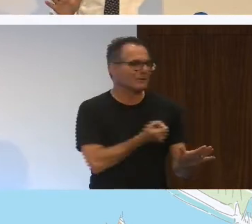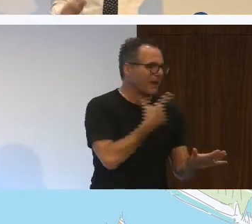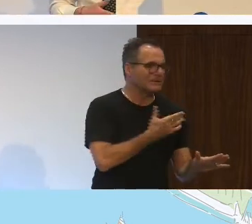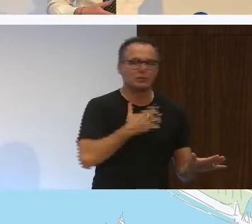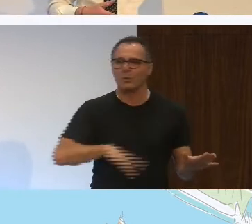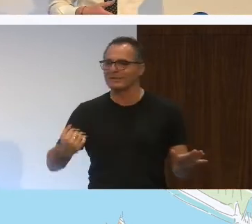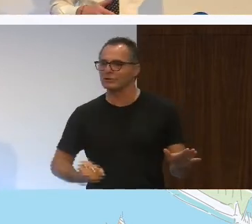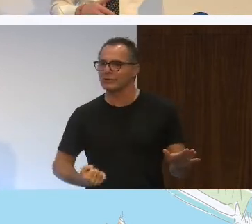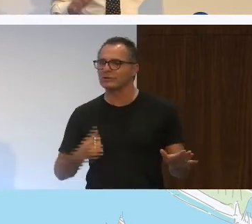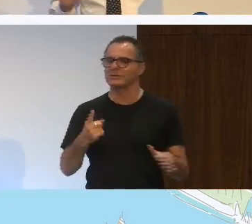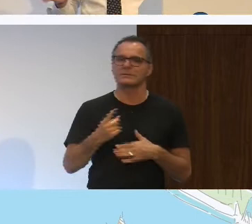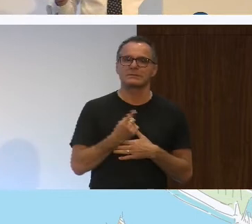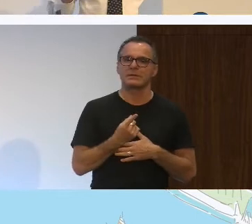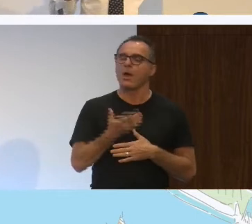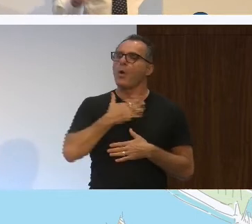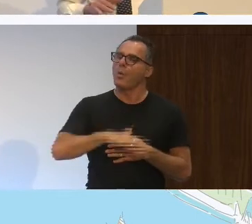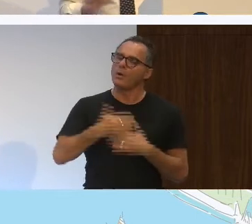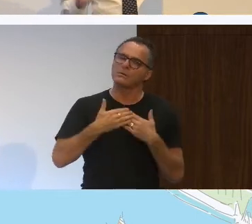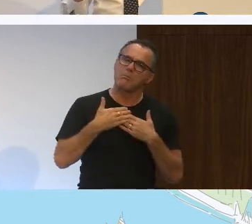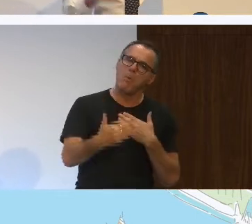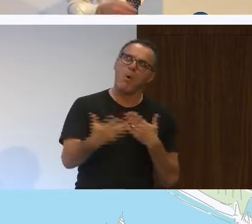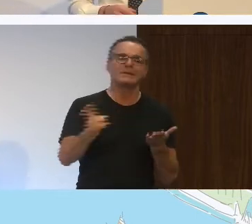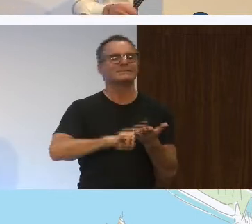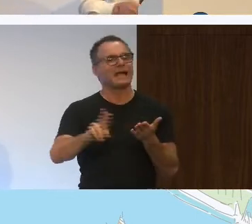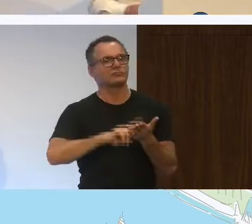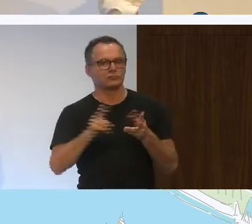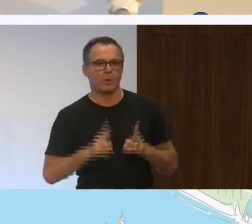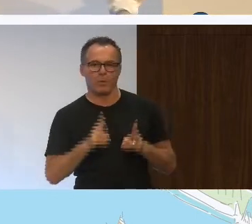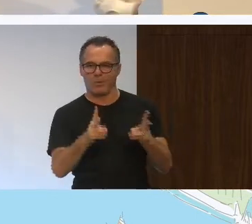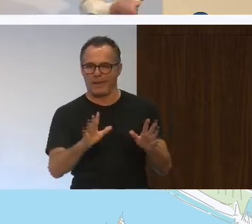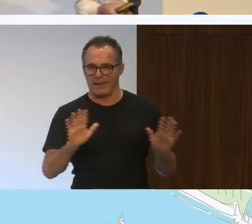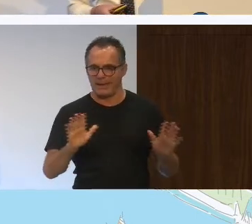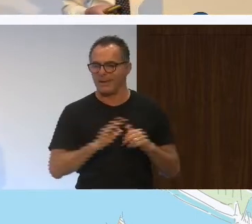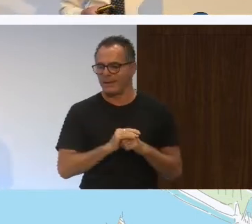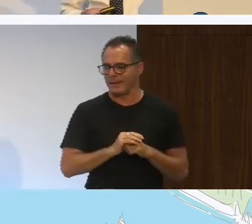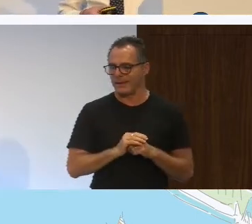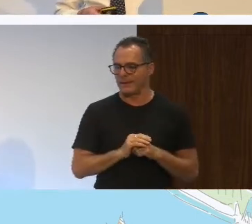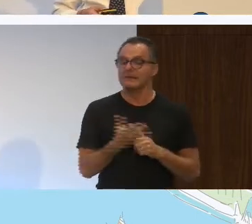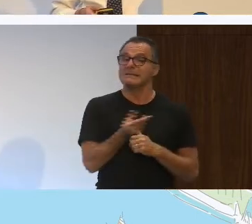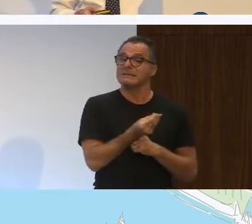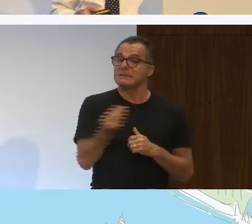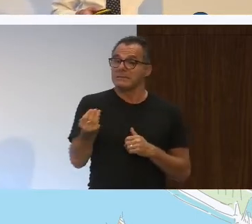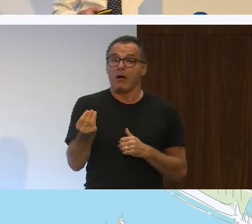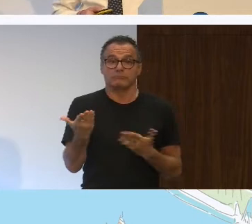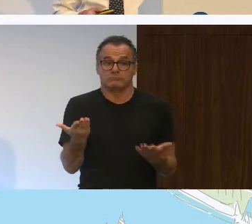They want to sort of get along the more, you know, natural route. And, you know, some of these things, there's definitely an evidence base for.